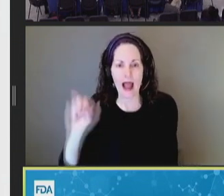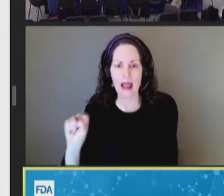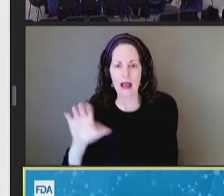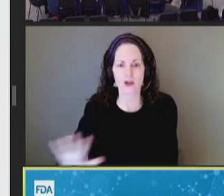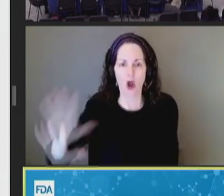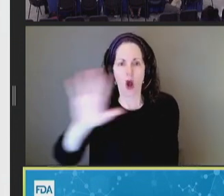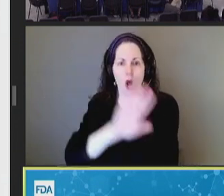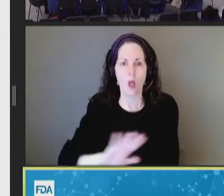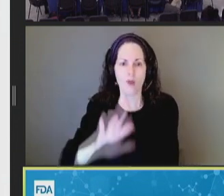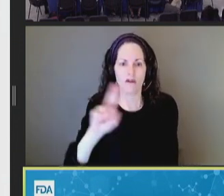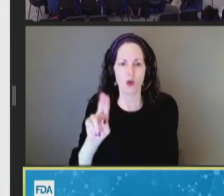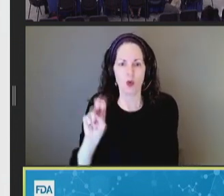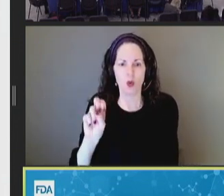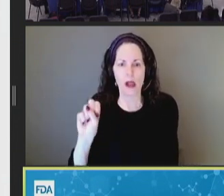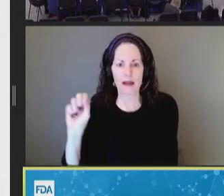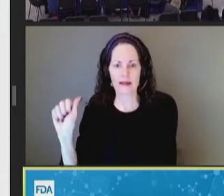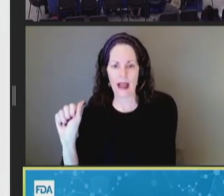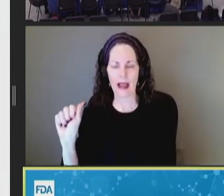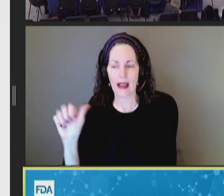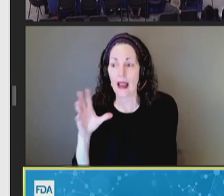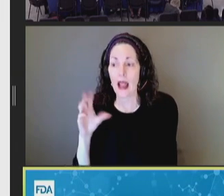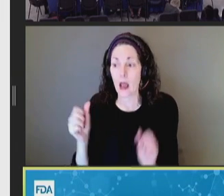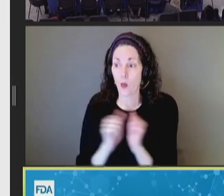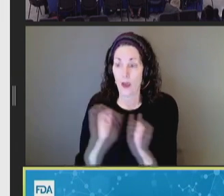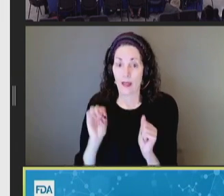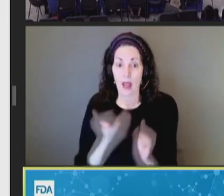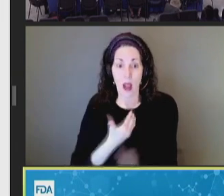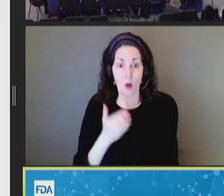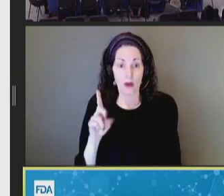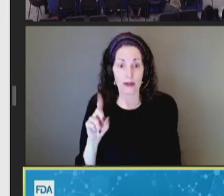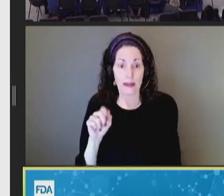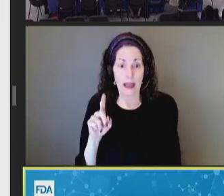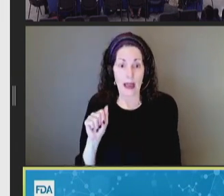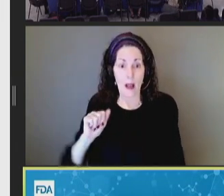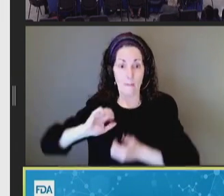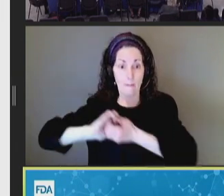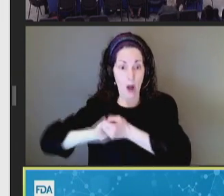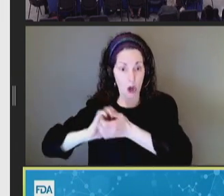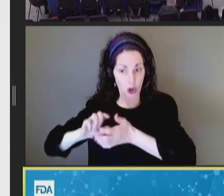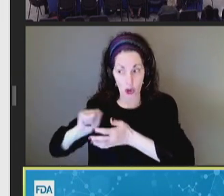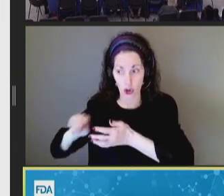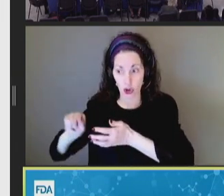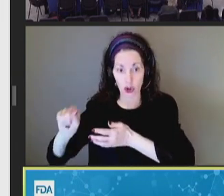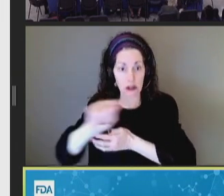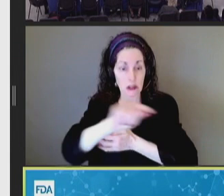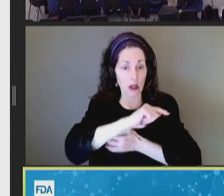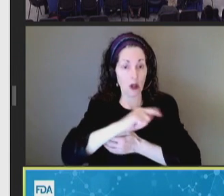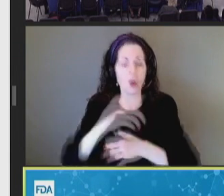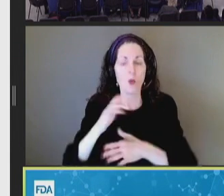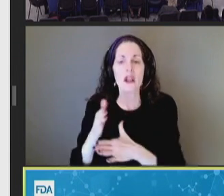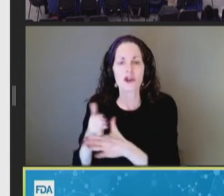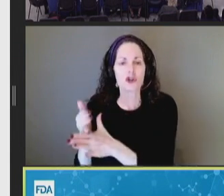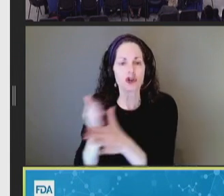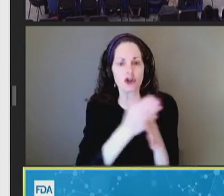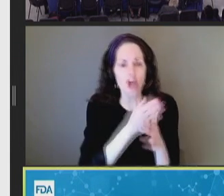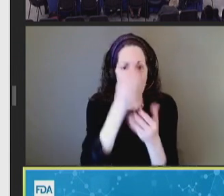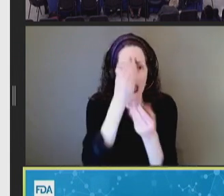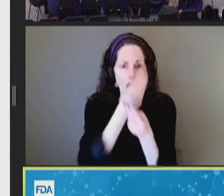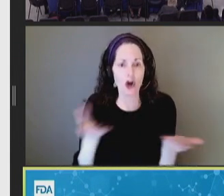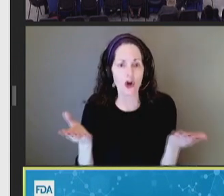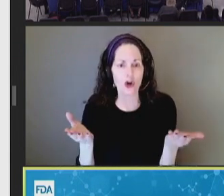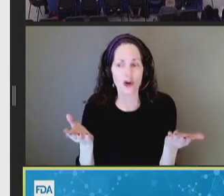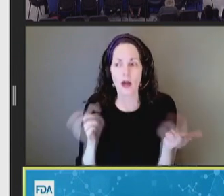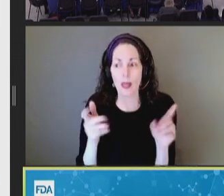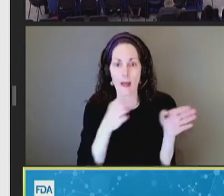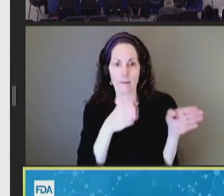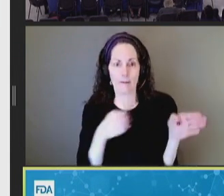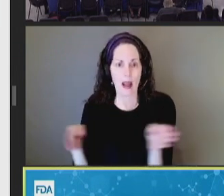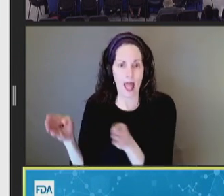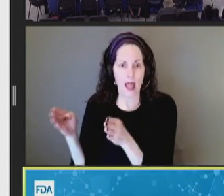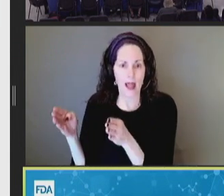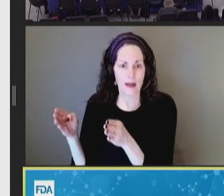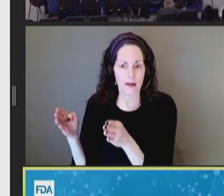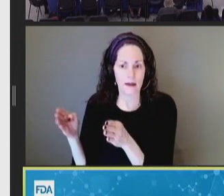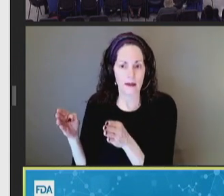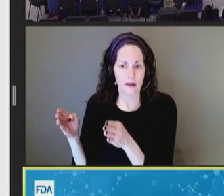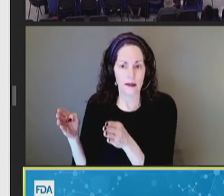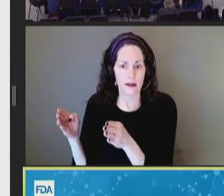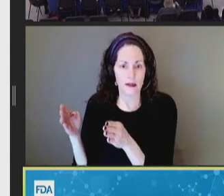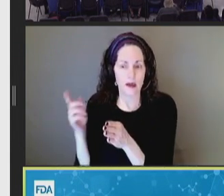And we, with our data partners, shared the -- essentially the plan for linking that data,